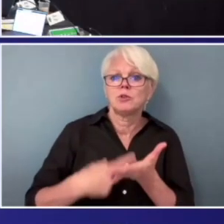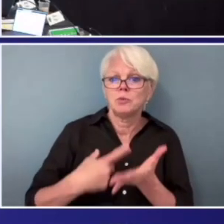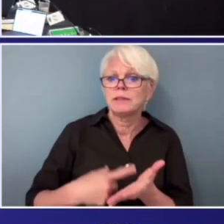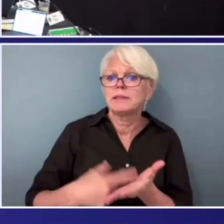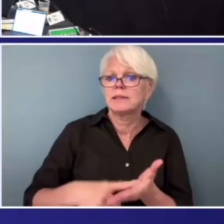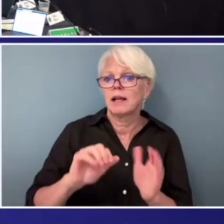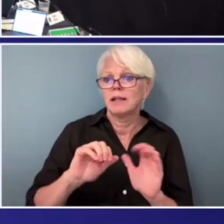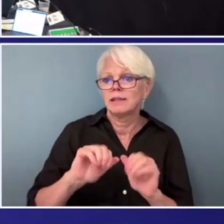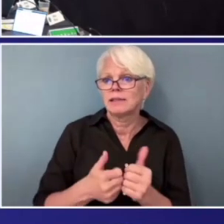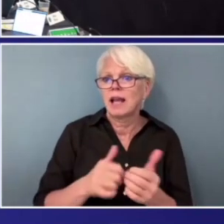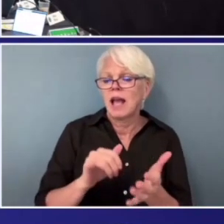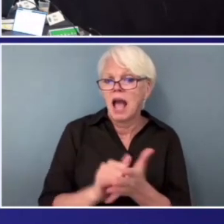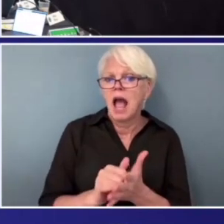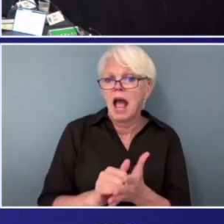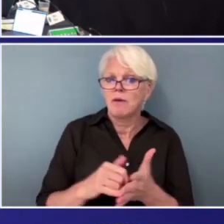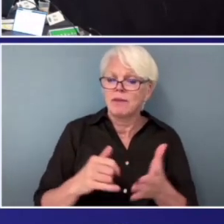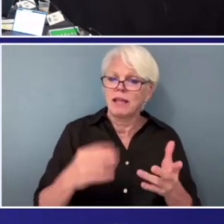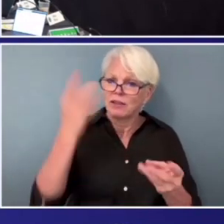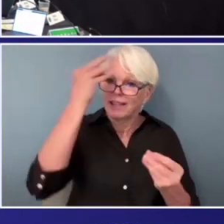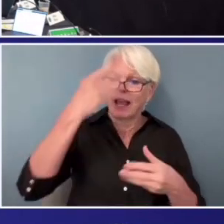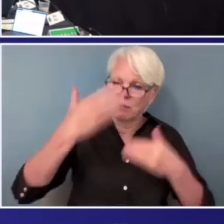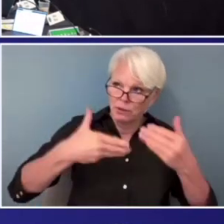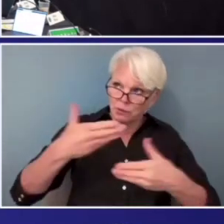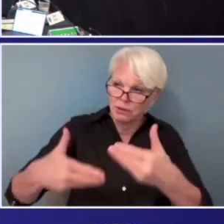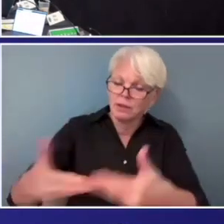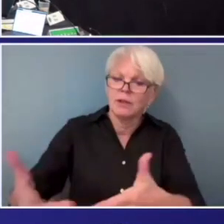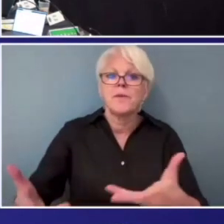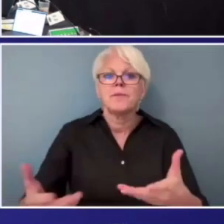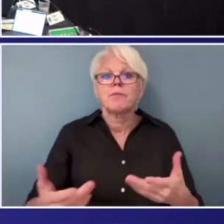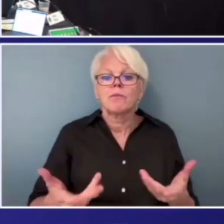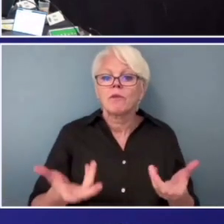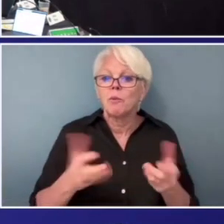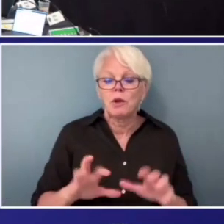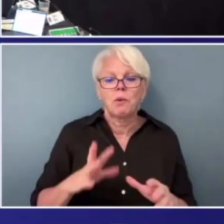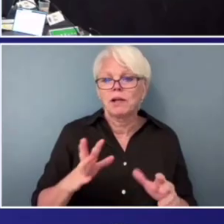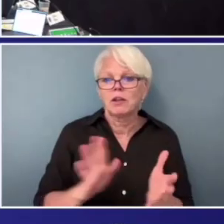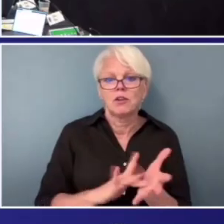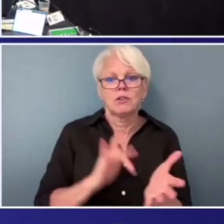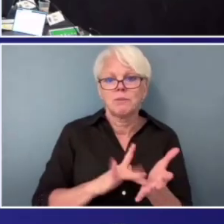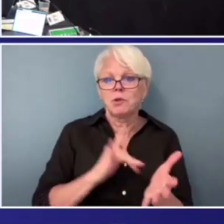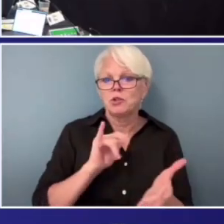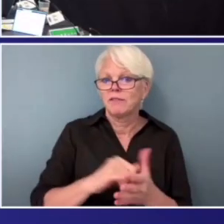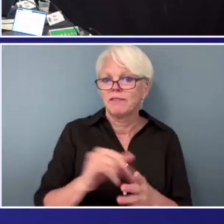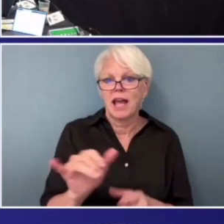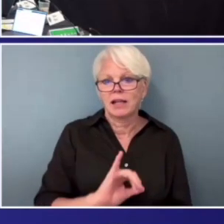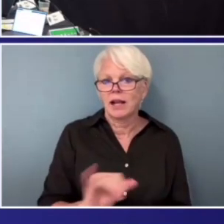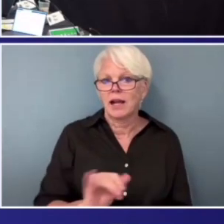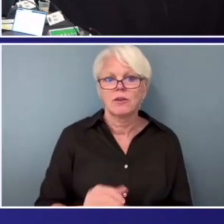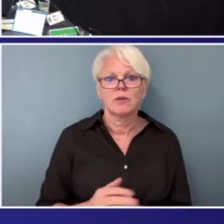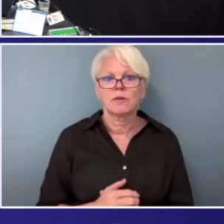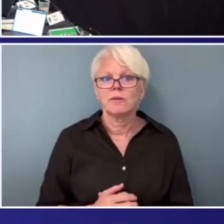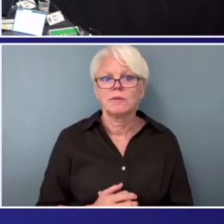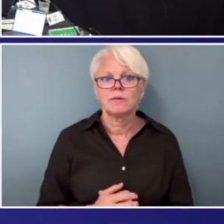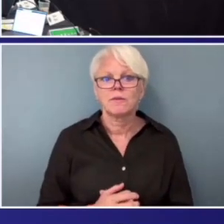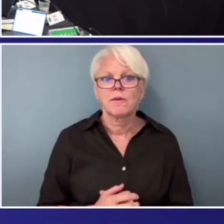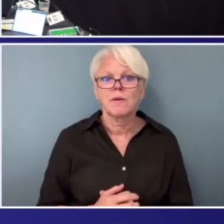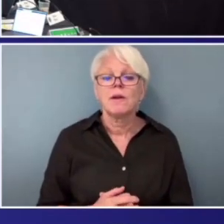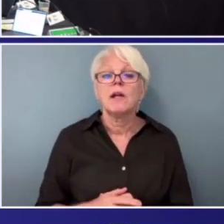out ultimately. We don't want to encourage abuse of that either. In terms of counting credits towards both programs,